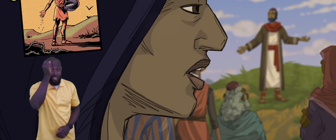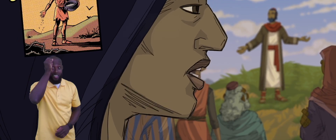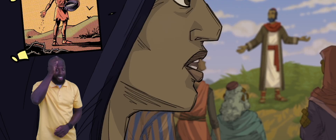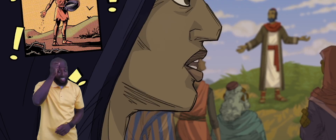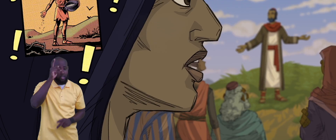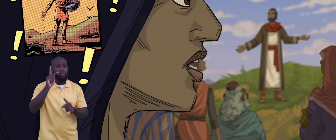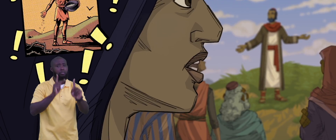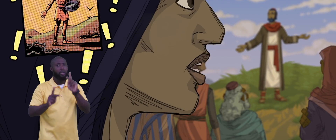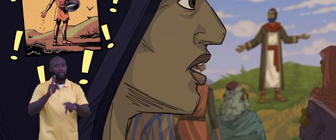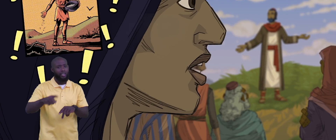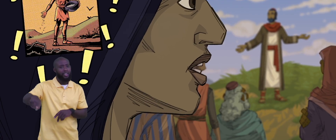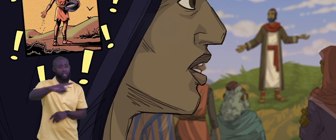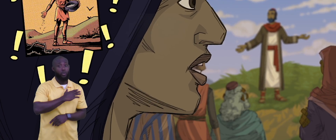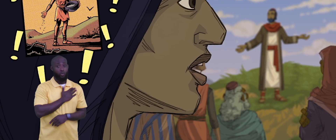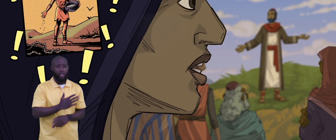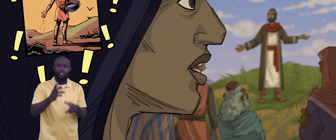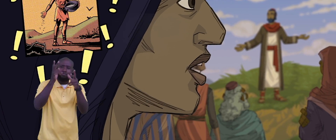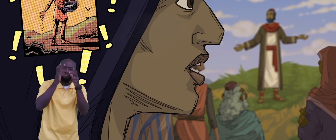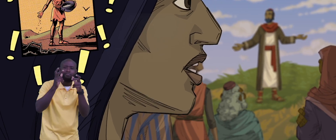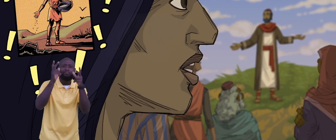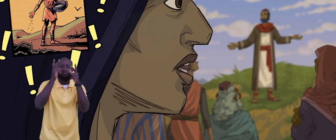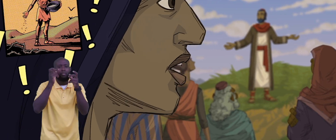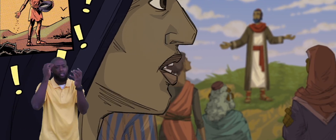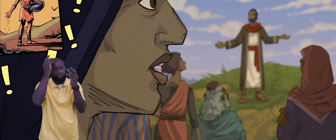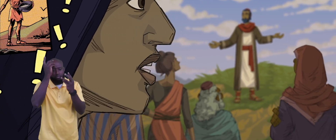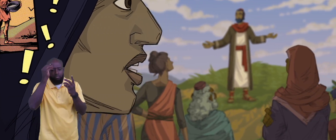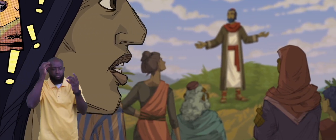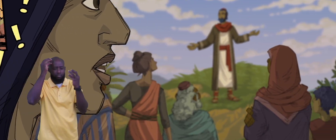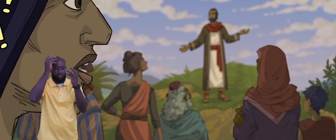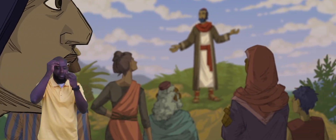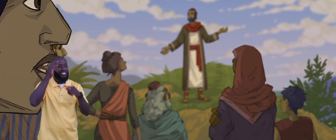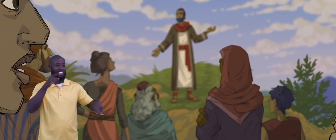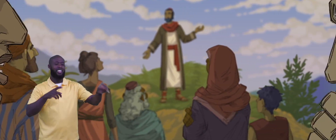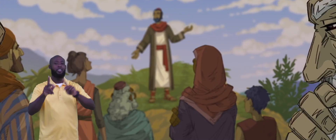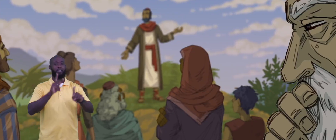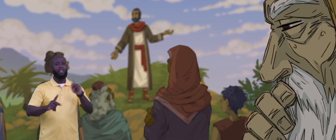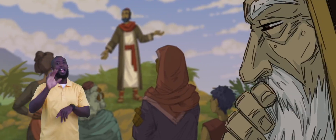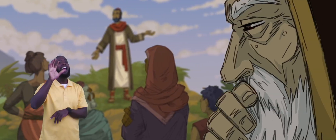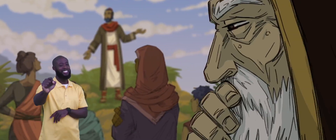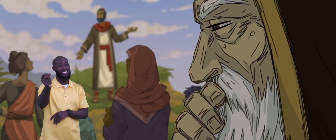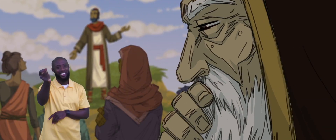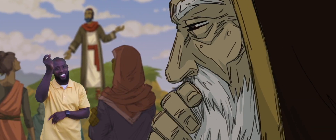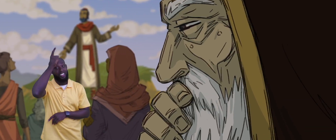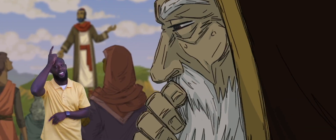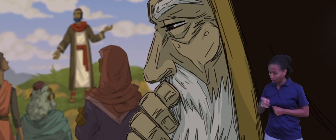Jon: For those who have ears to hear, they can ponder it and go deeper.